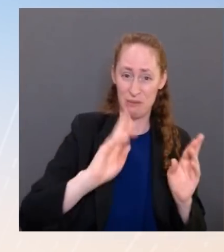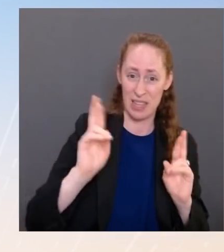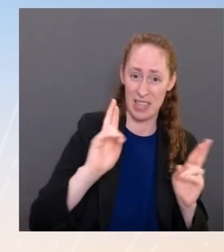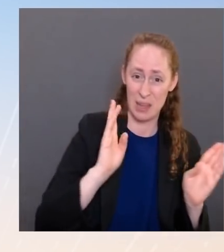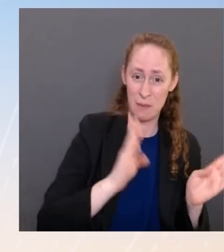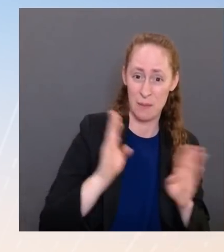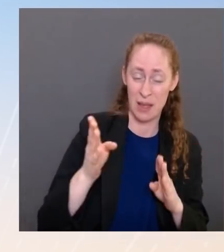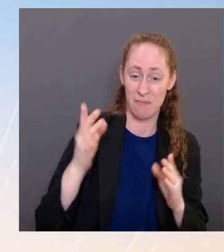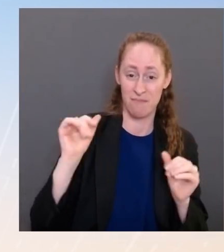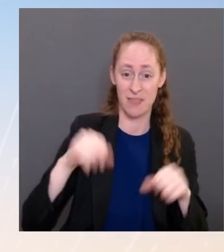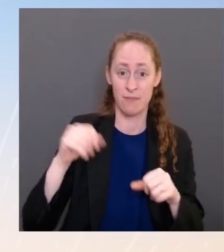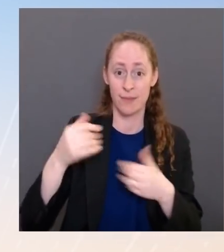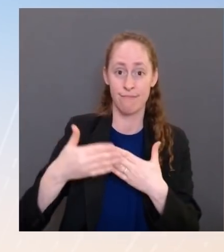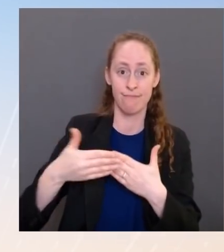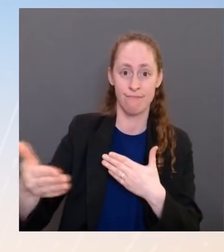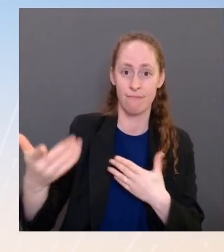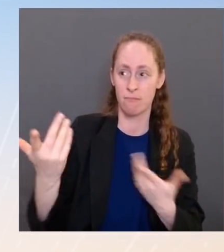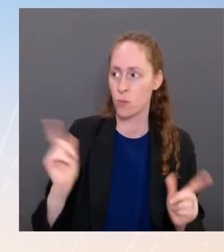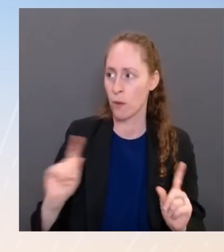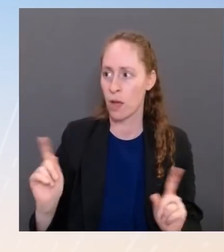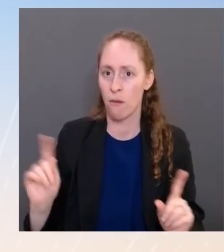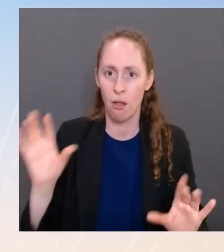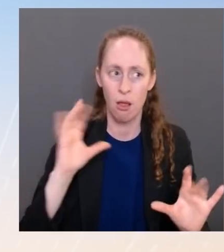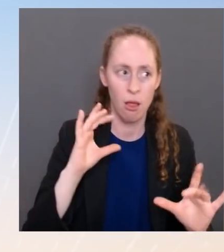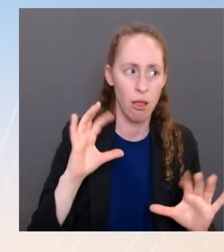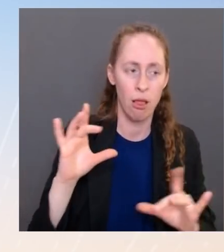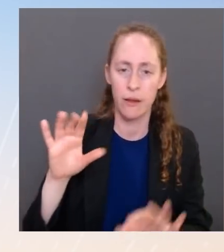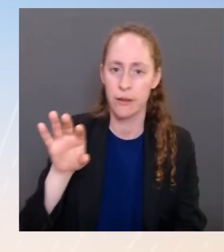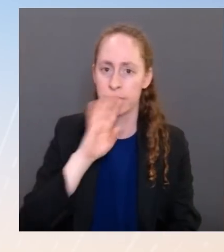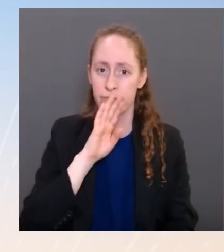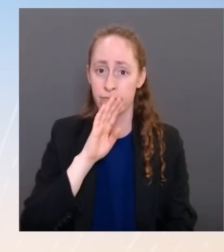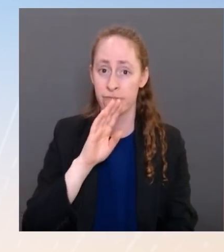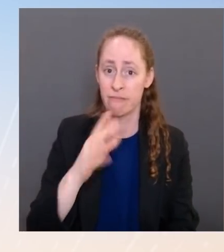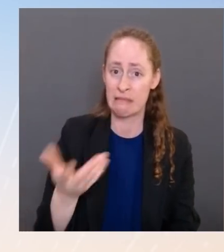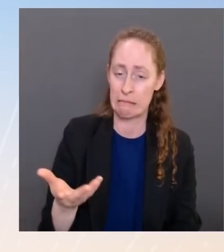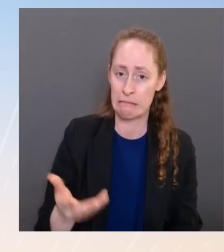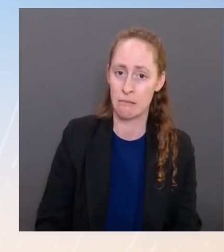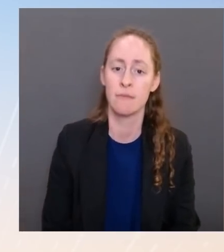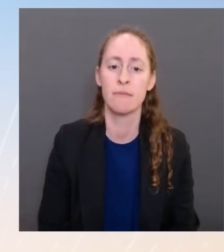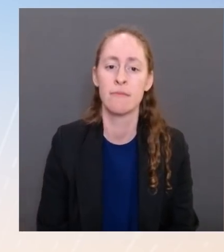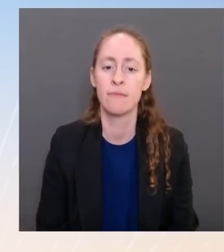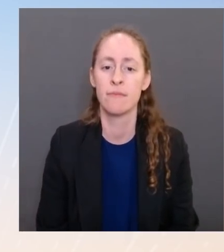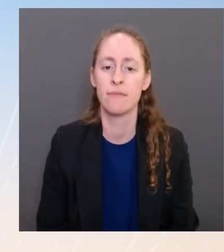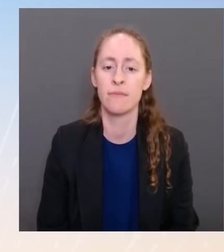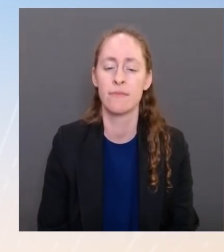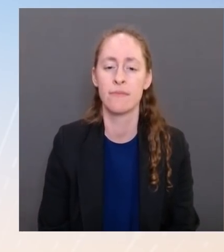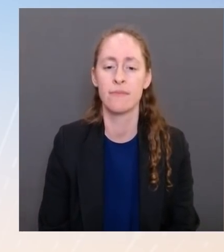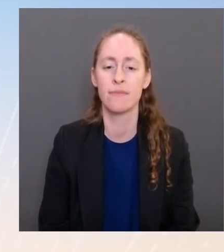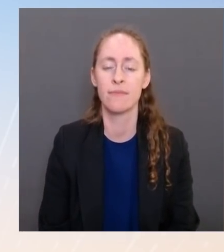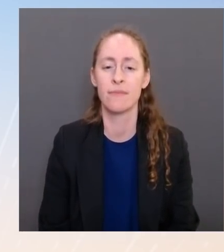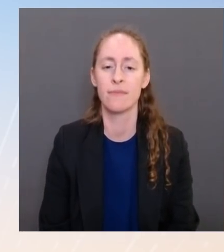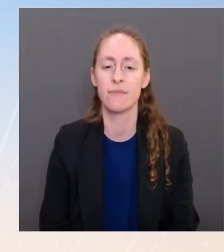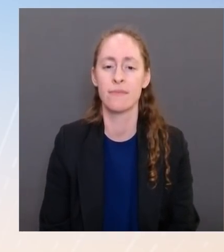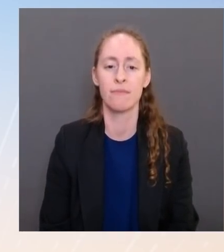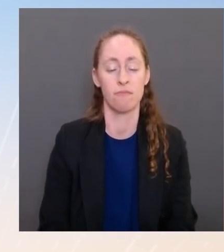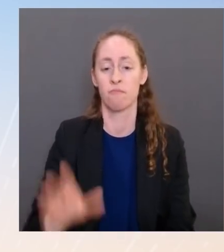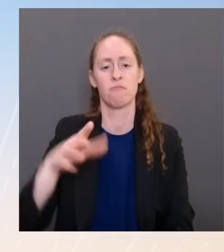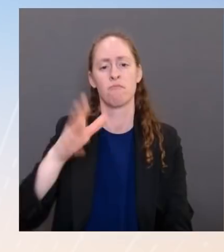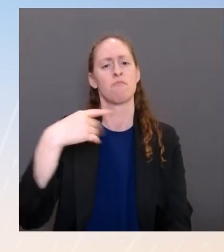that we need more money. We don't have a plan B here. We will use the few funds we have remaining to continue getting tests, treatments,